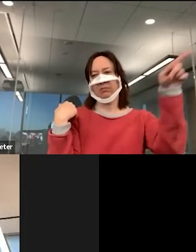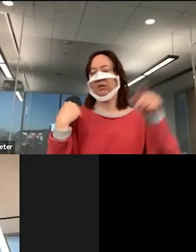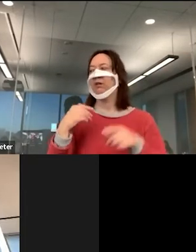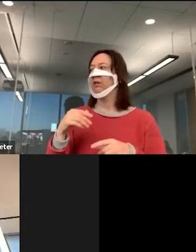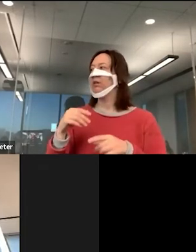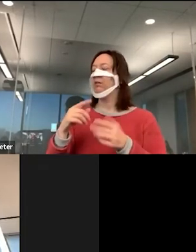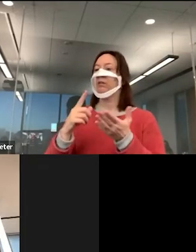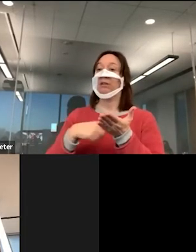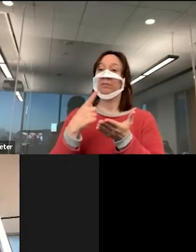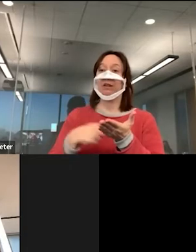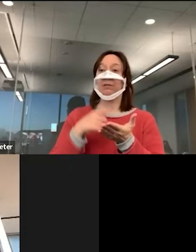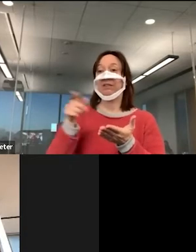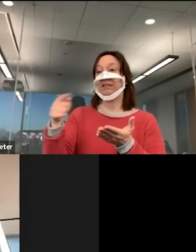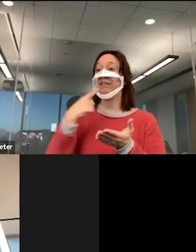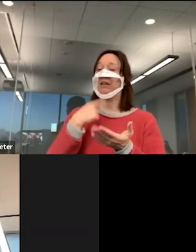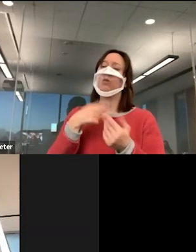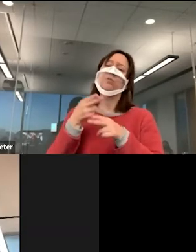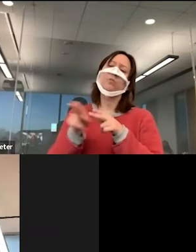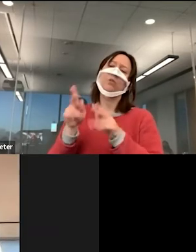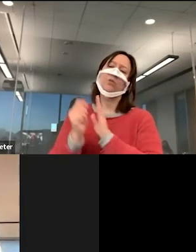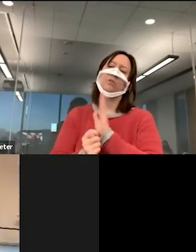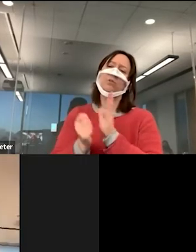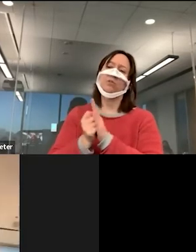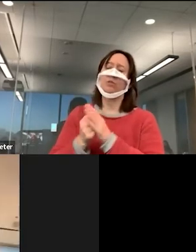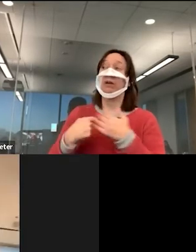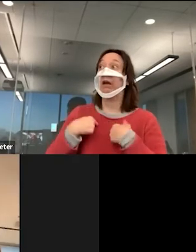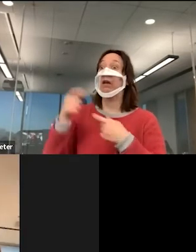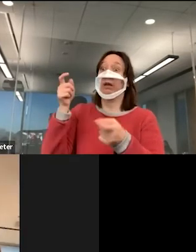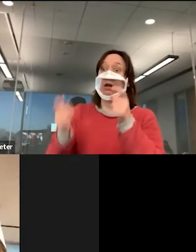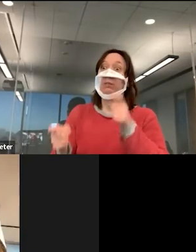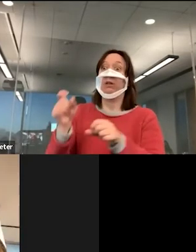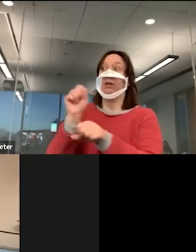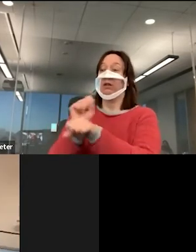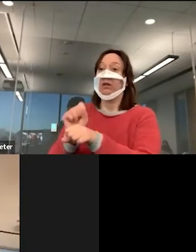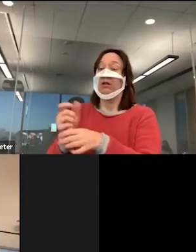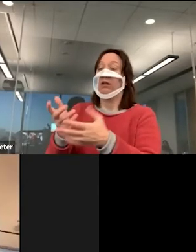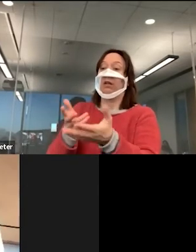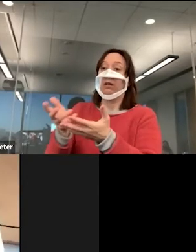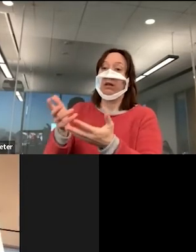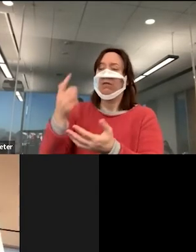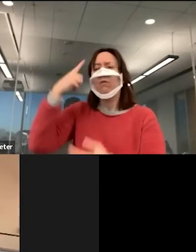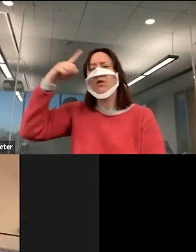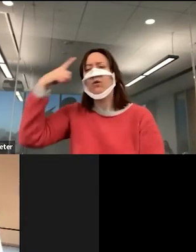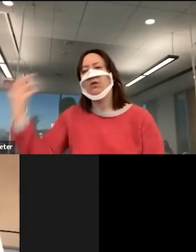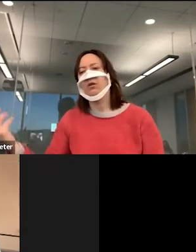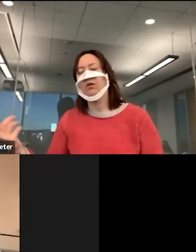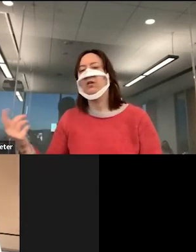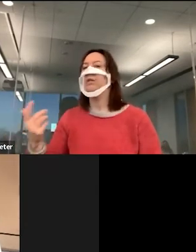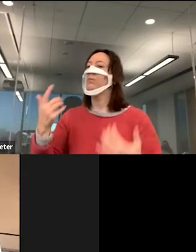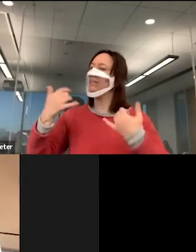is a short-term thing why should i have to do that the obligation is still with the employer